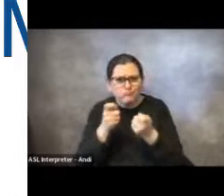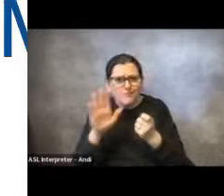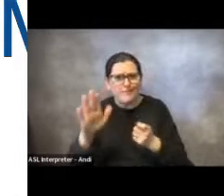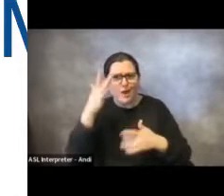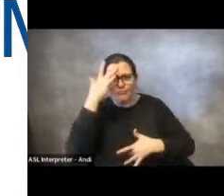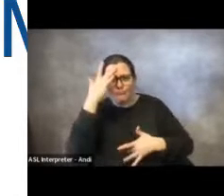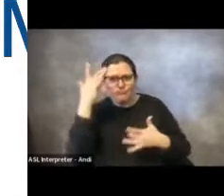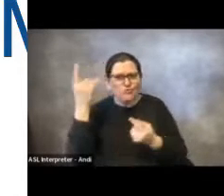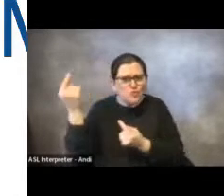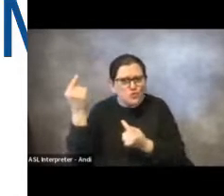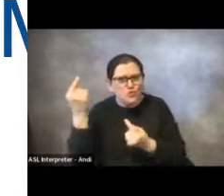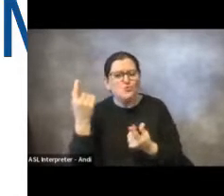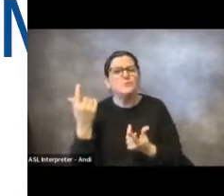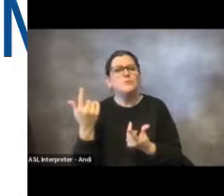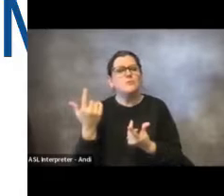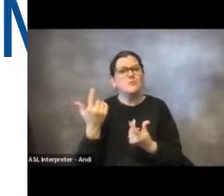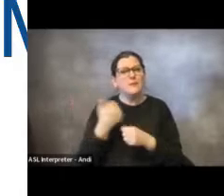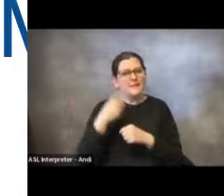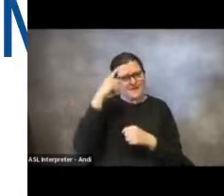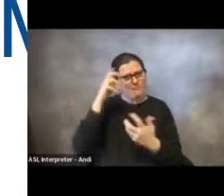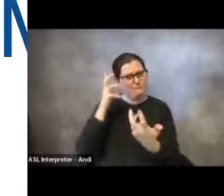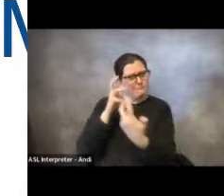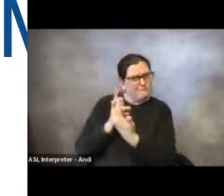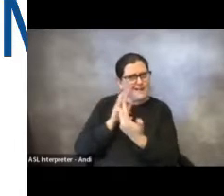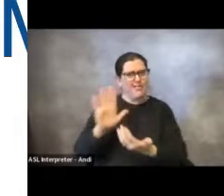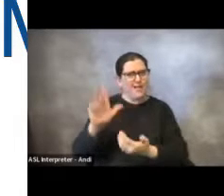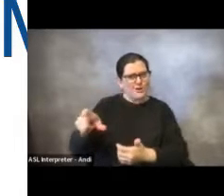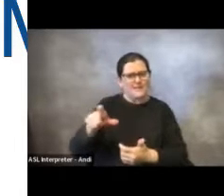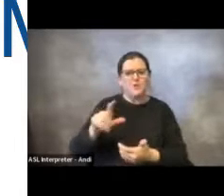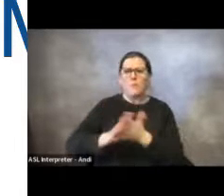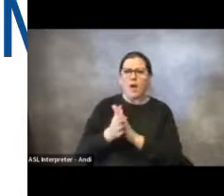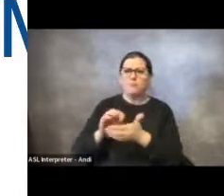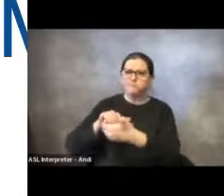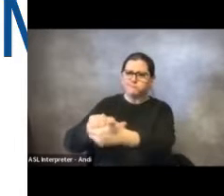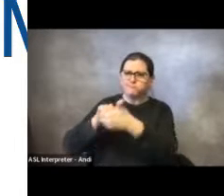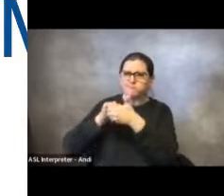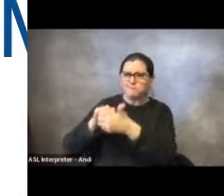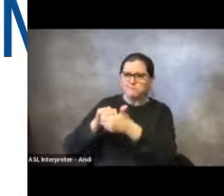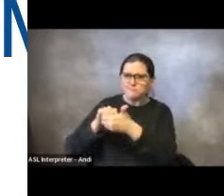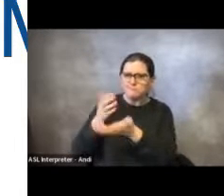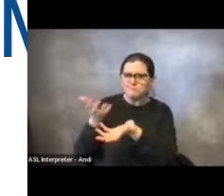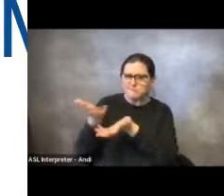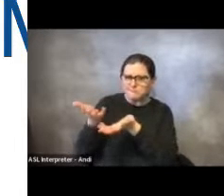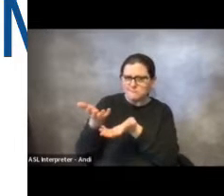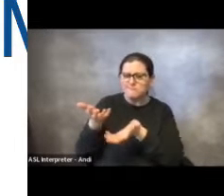for them. So that's where it's really a partnership, right? Where we really want to make sure we're connecting those dots. And it's not just us